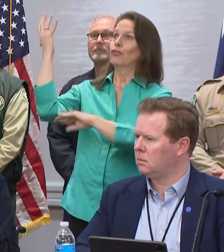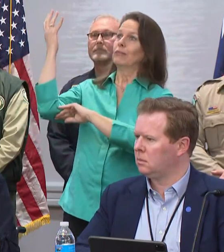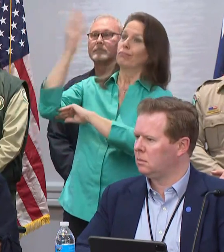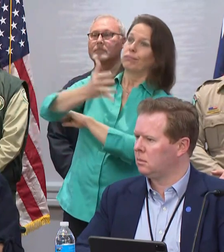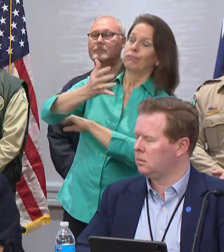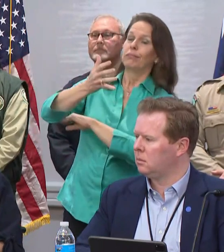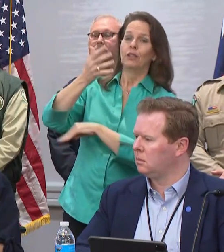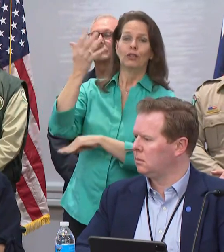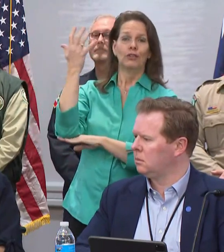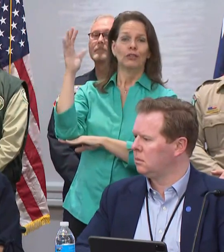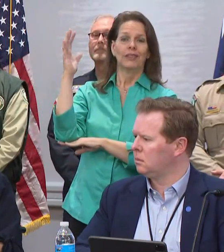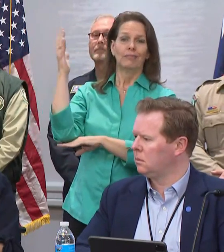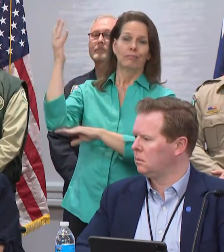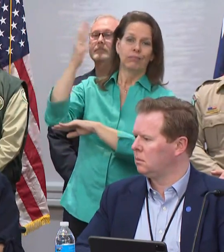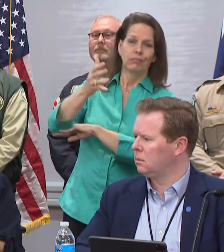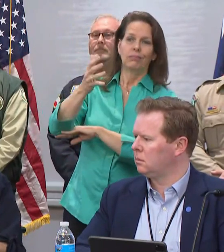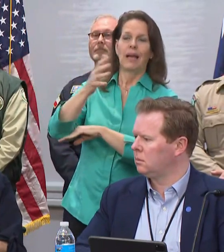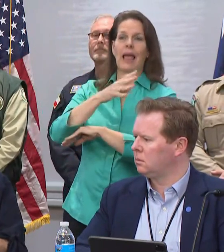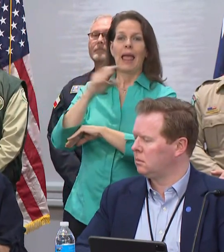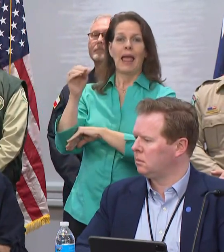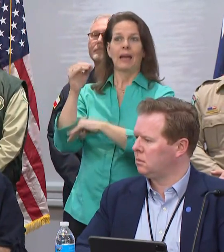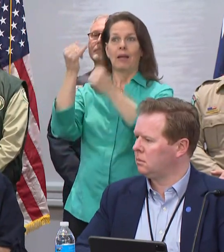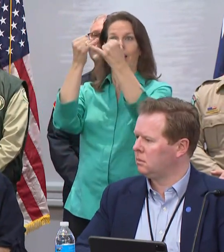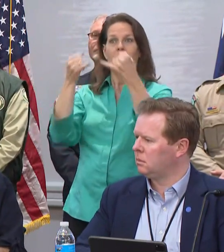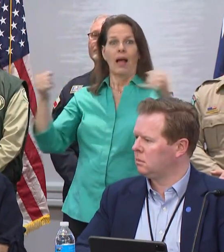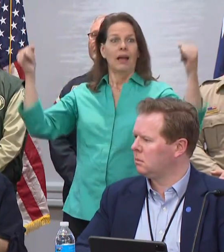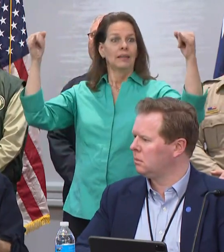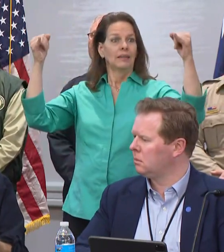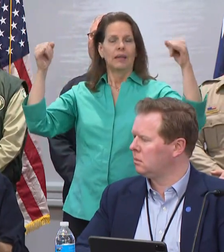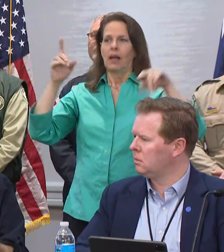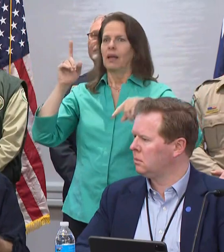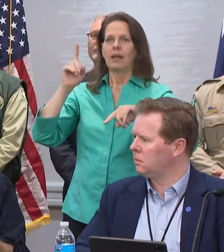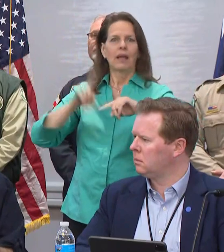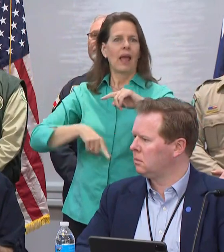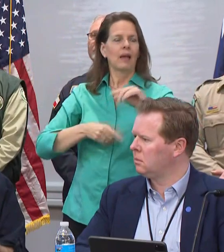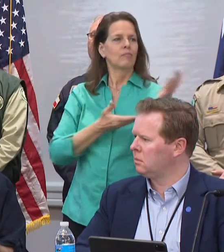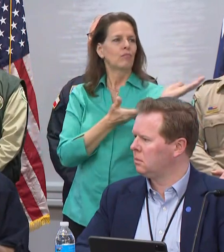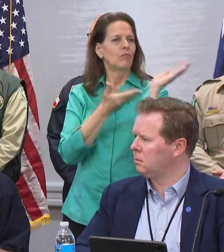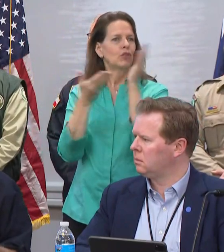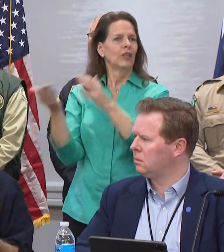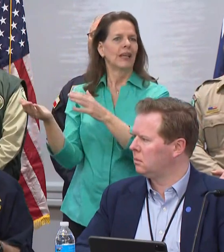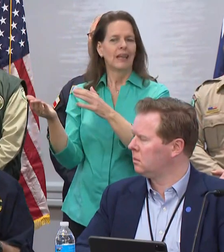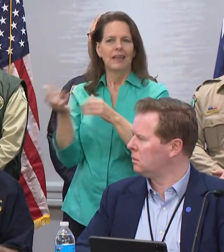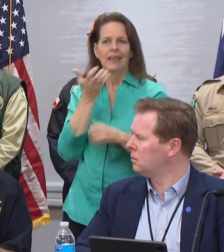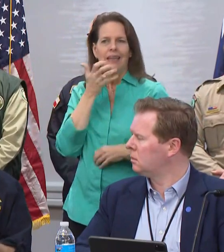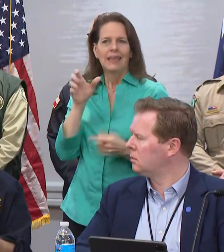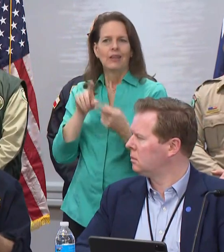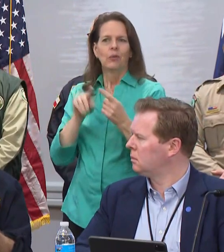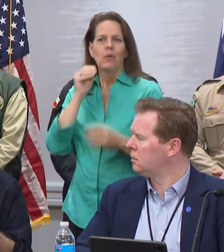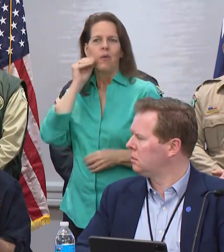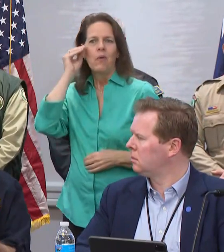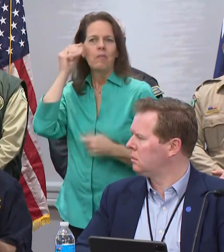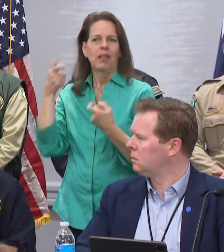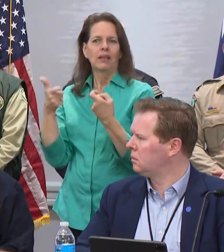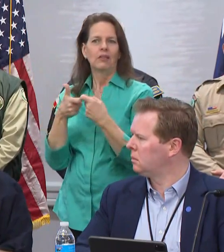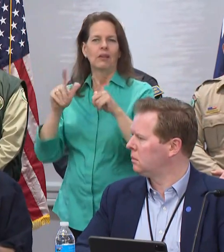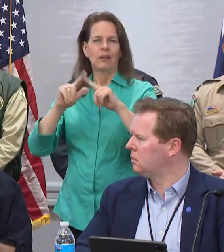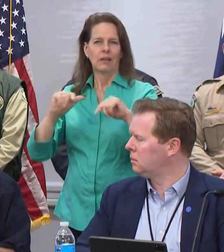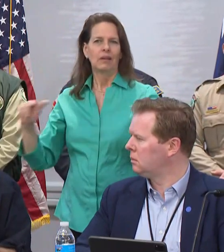power lines and the power lines are no longer able at that particular time to deliver power to a home. That's what those.